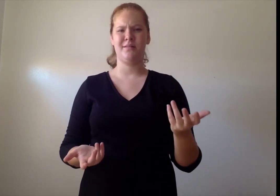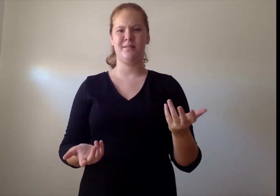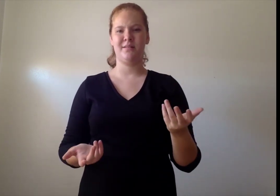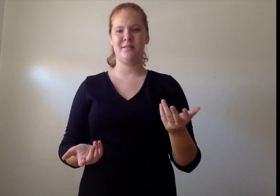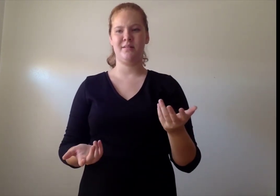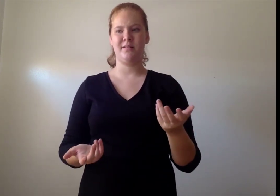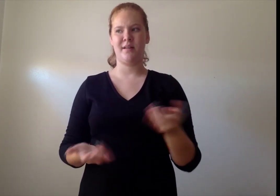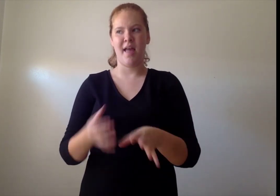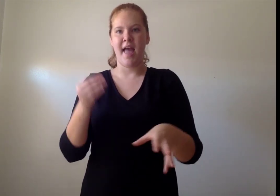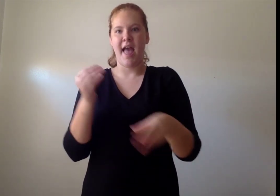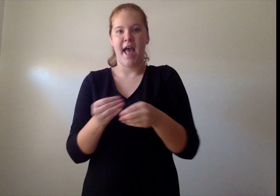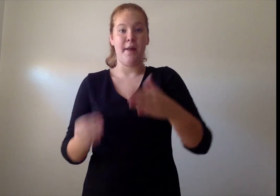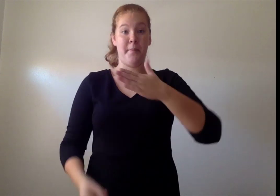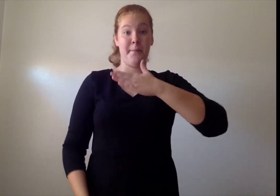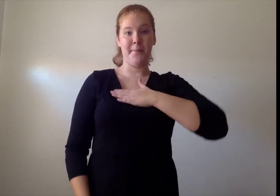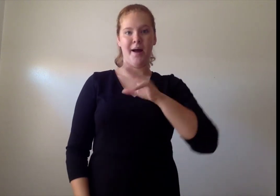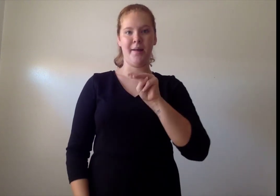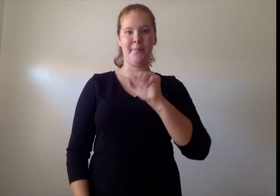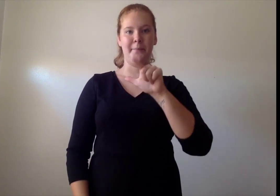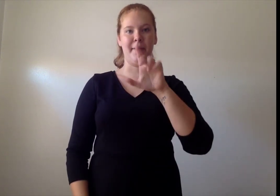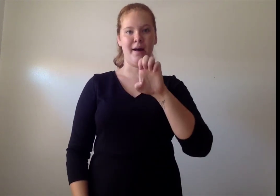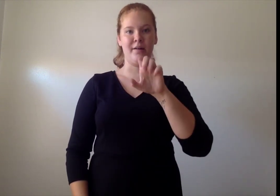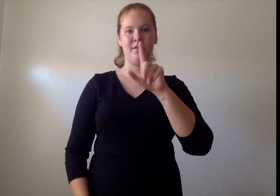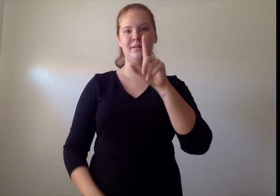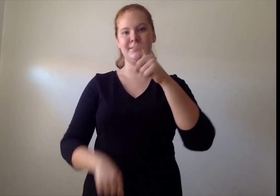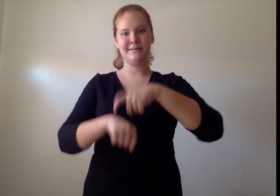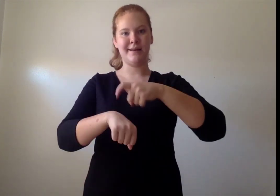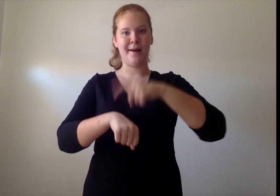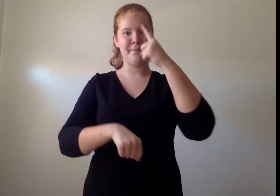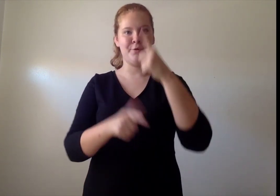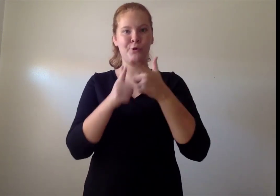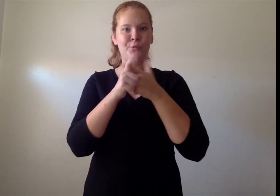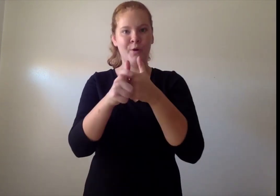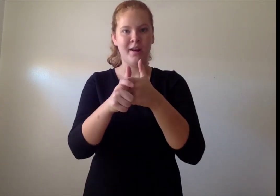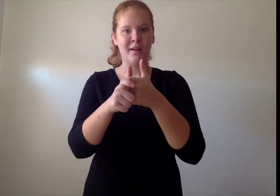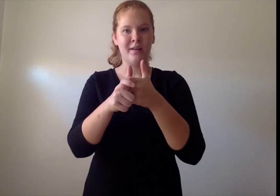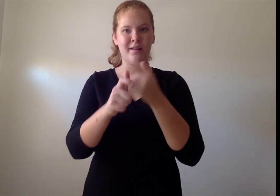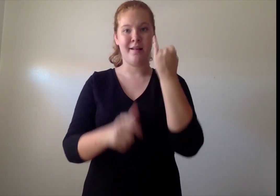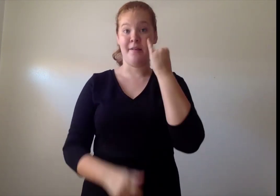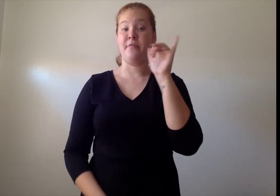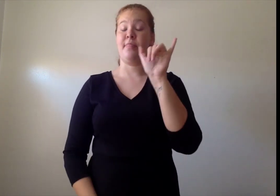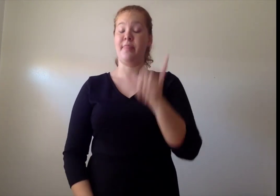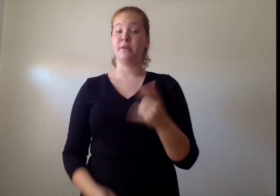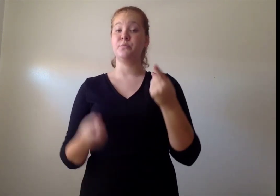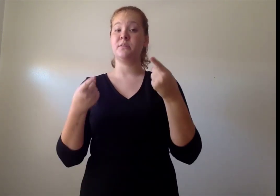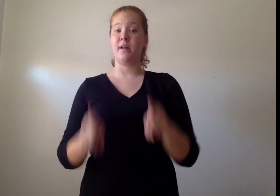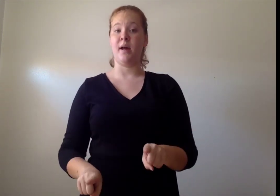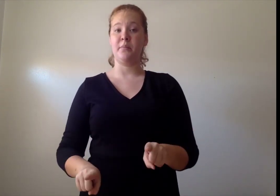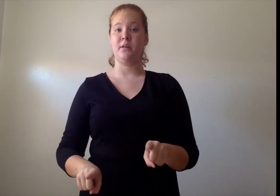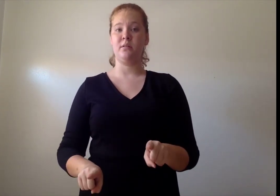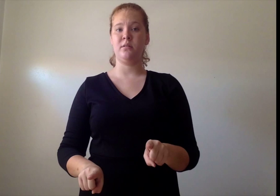Throw in my mile time if that’s what we’re doing.